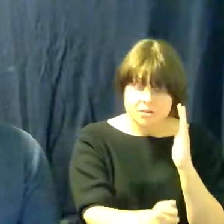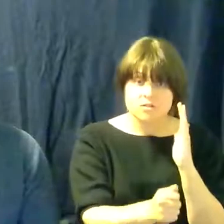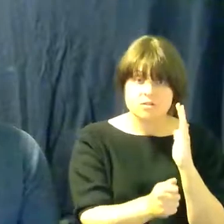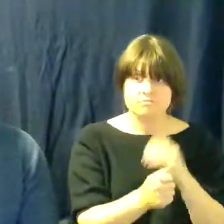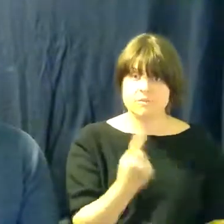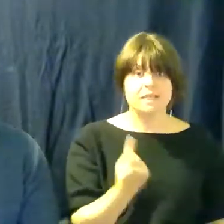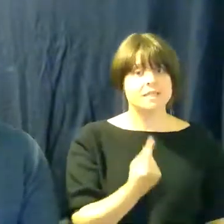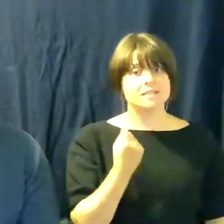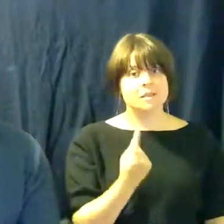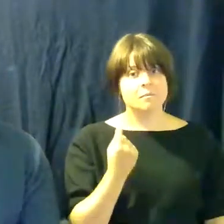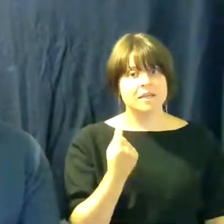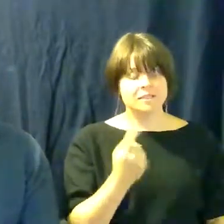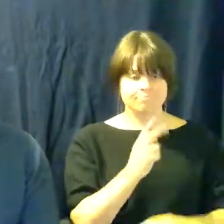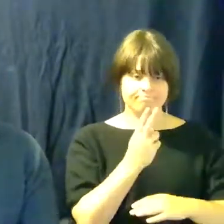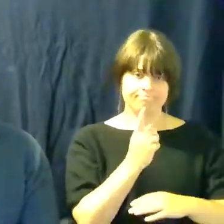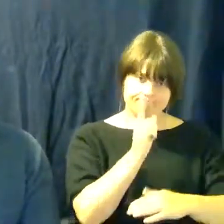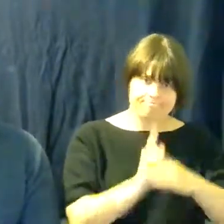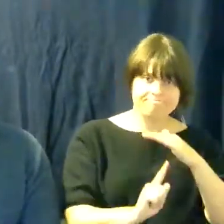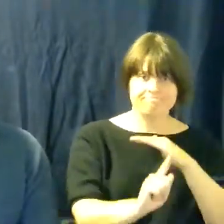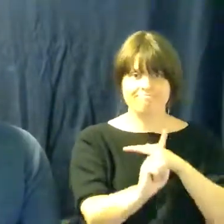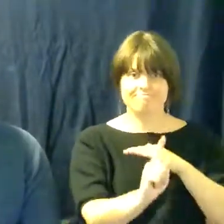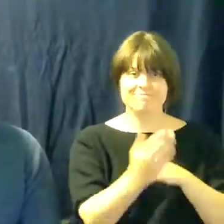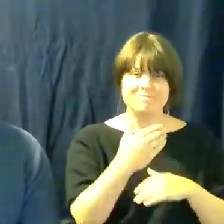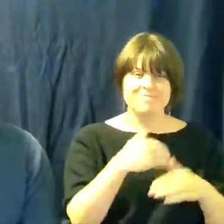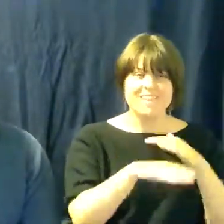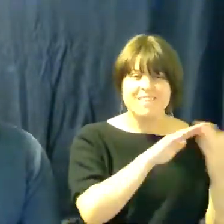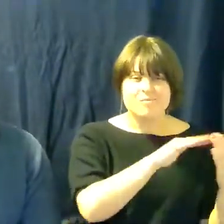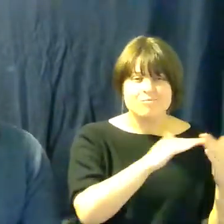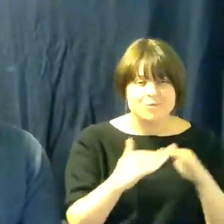ing effective communication, English and